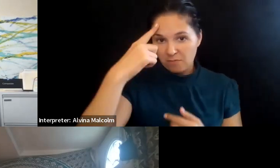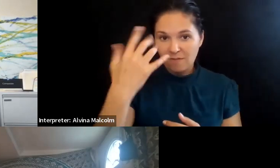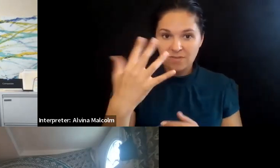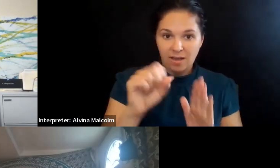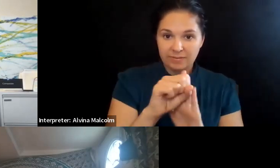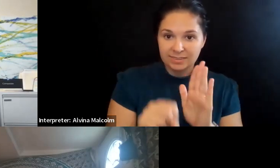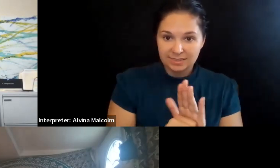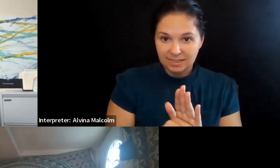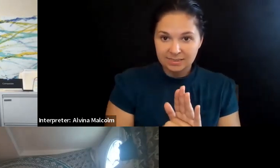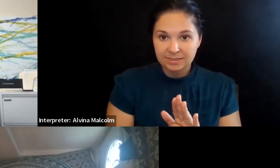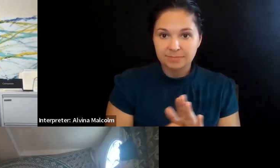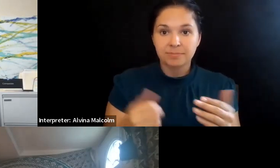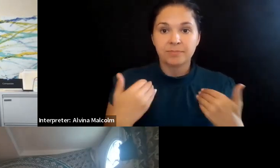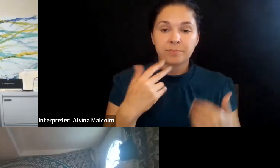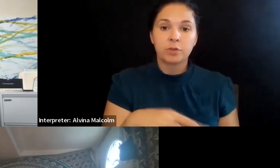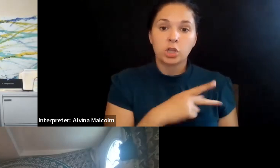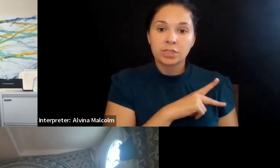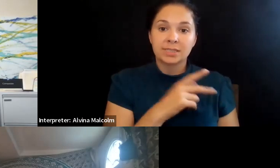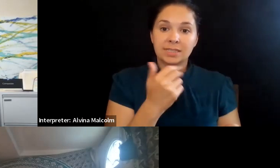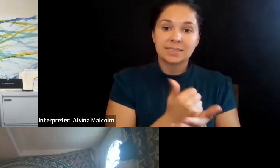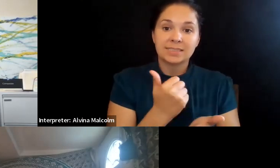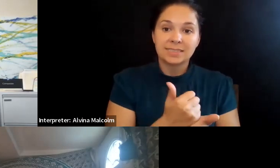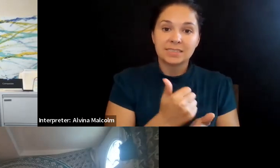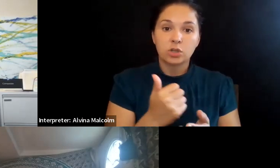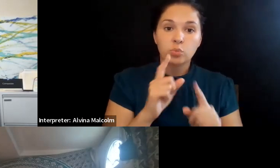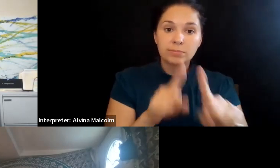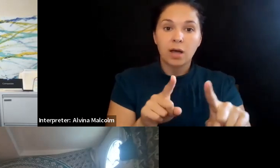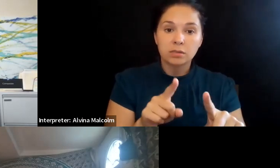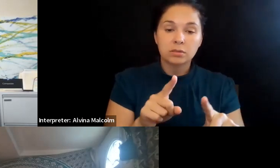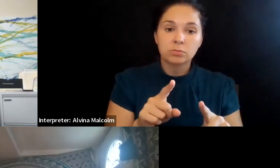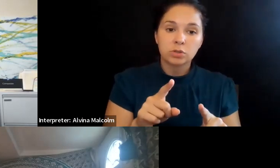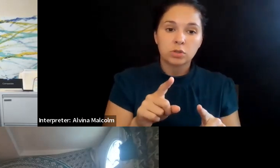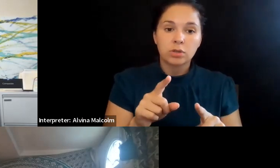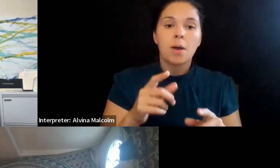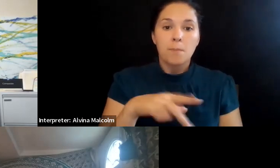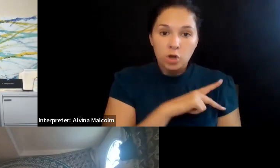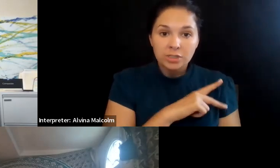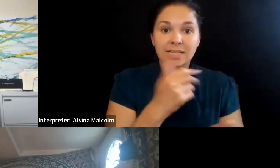and federal medicate at 100% with pre-emptive and seamless eligible. It